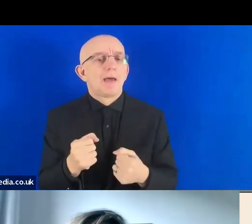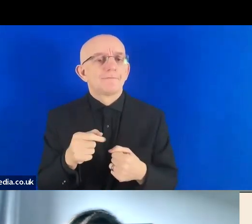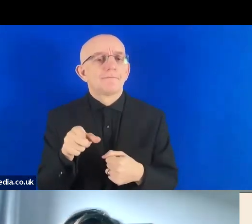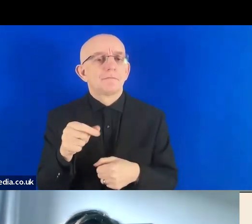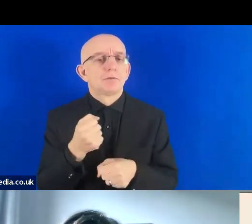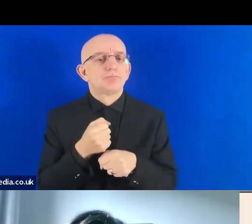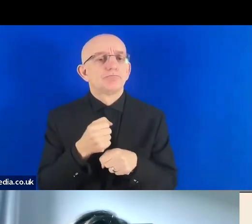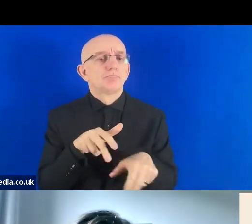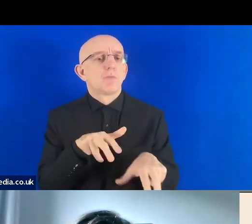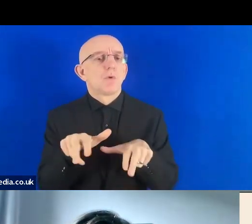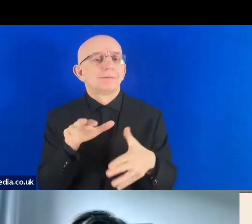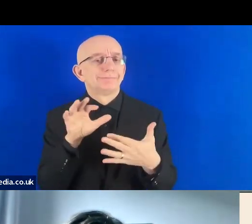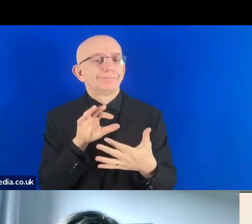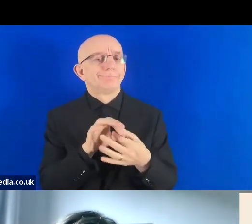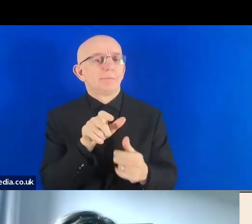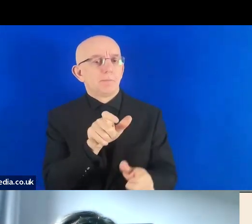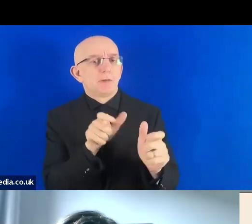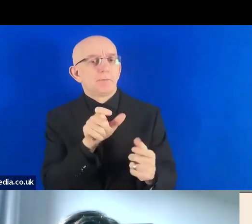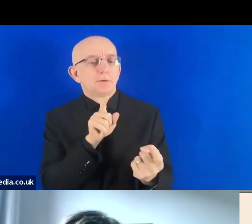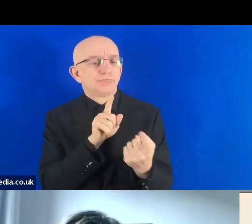anything on that is sexually transmitted infections.